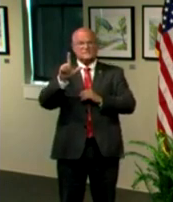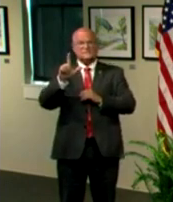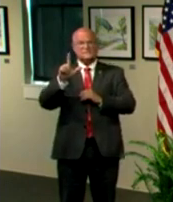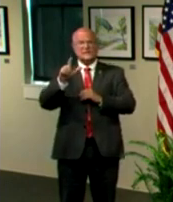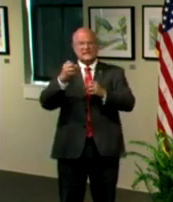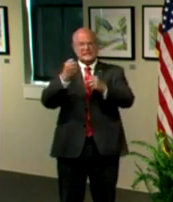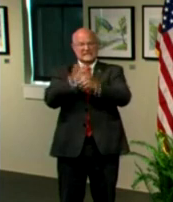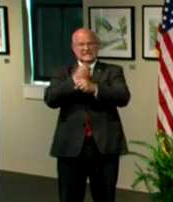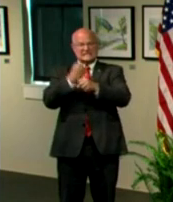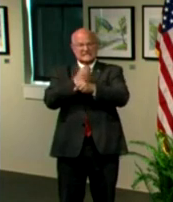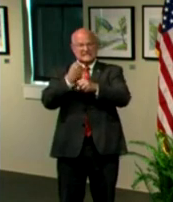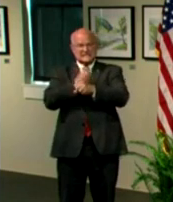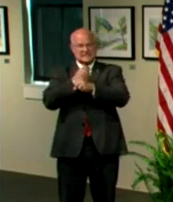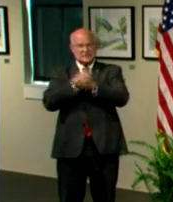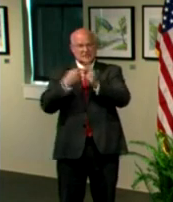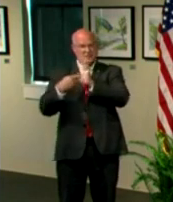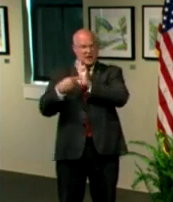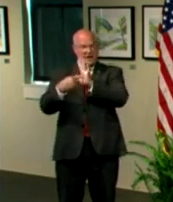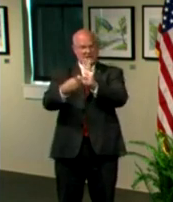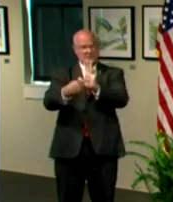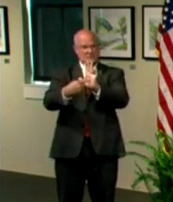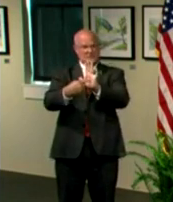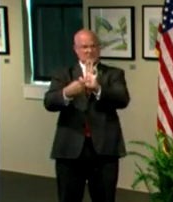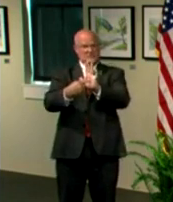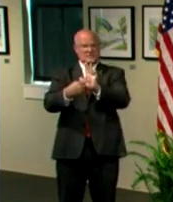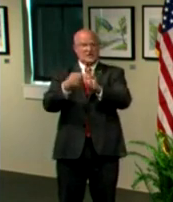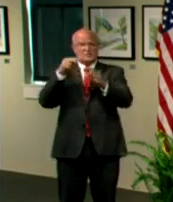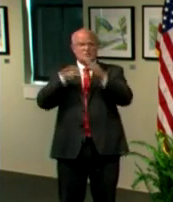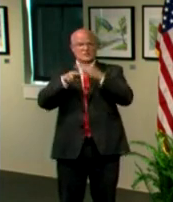GET THERE.